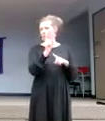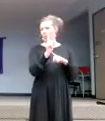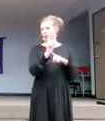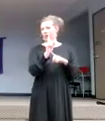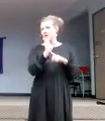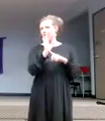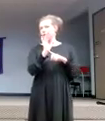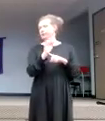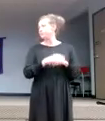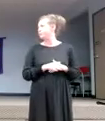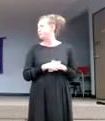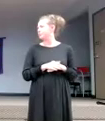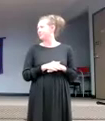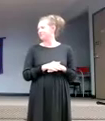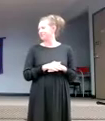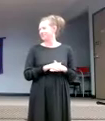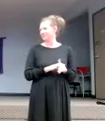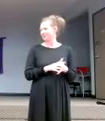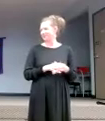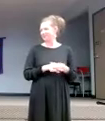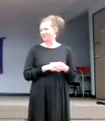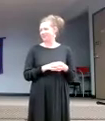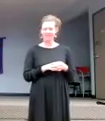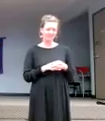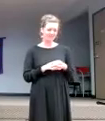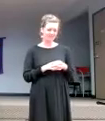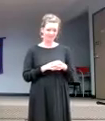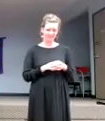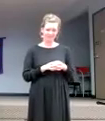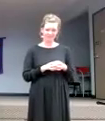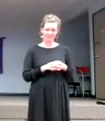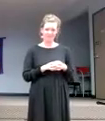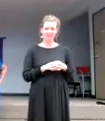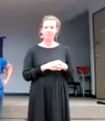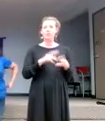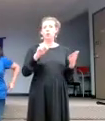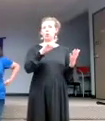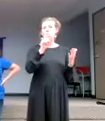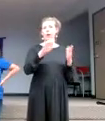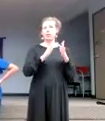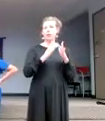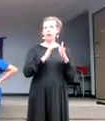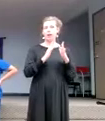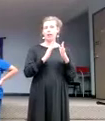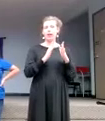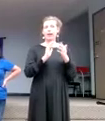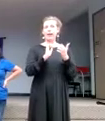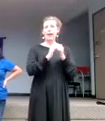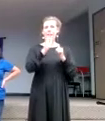to ask that question so we can answer that question. Yes, the question was how will the contractors